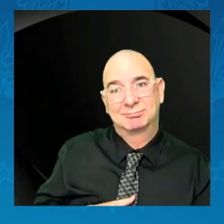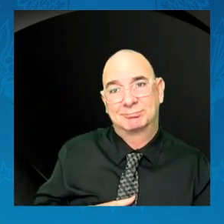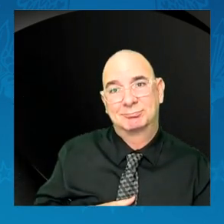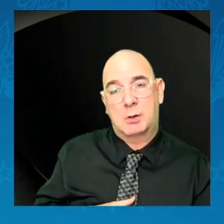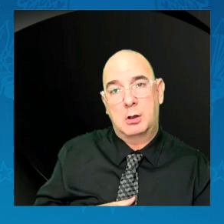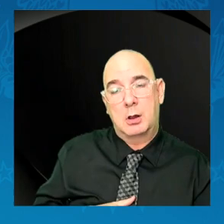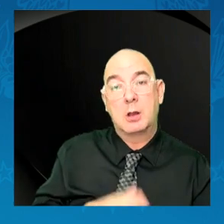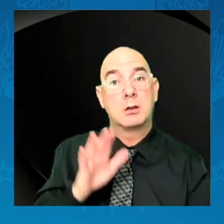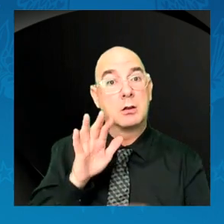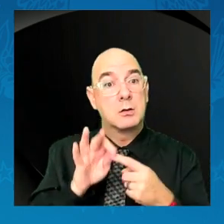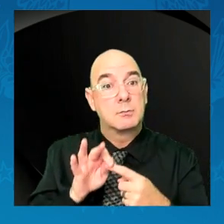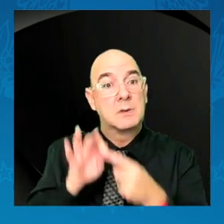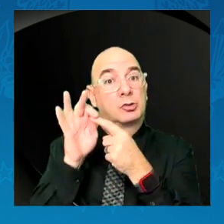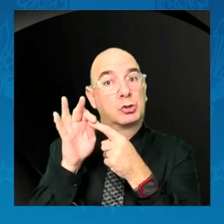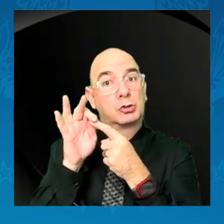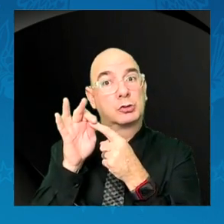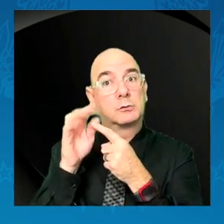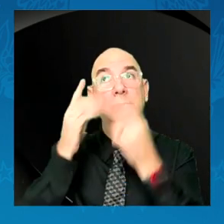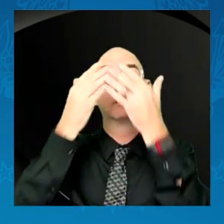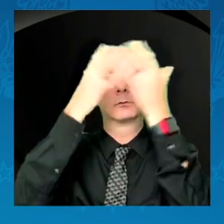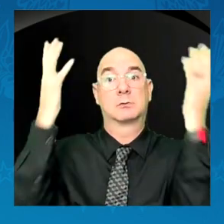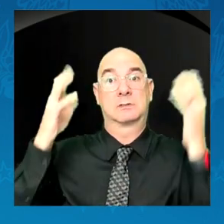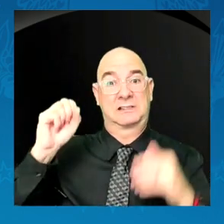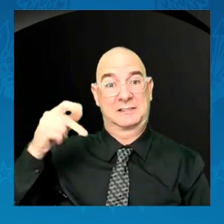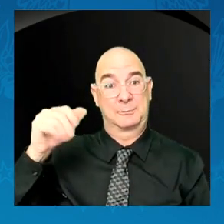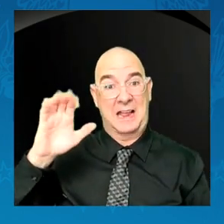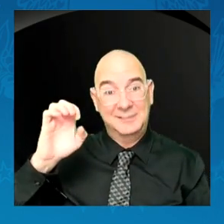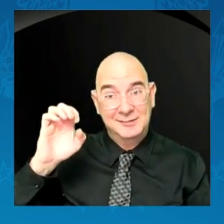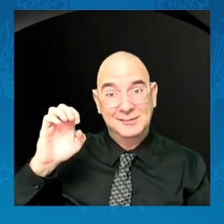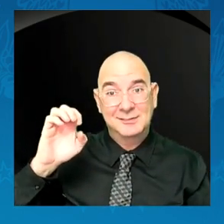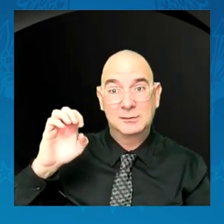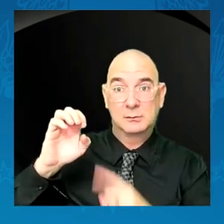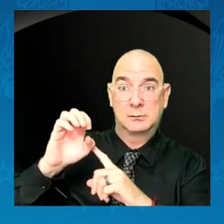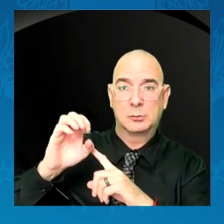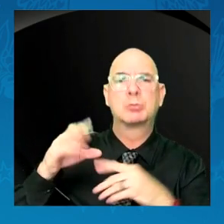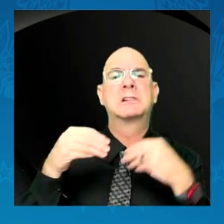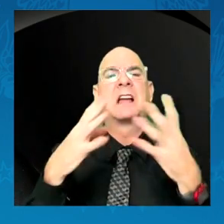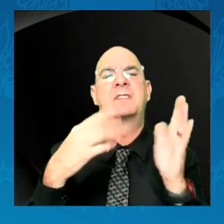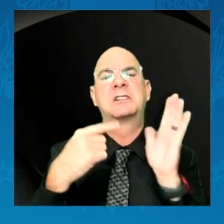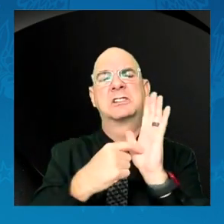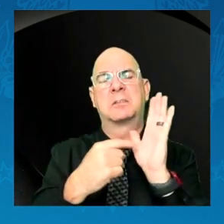And what I thought I would do is just give some examples, as you indicate really of the work that we're doing,